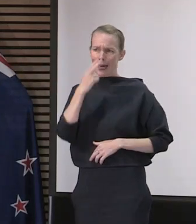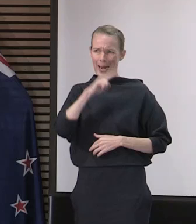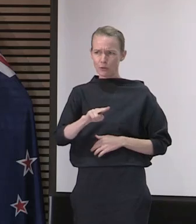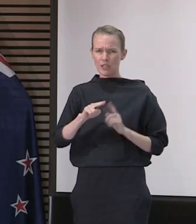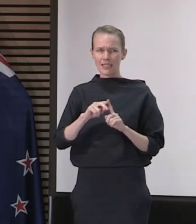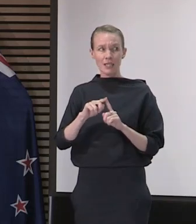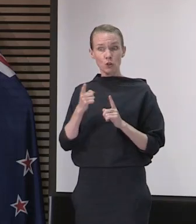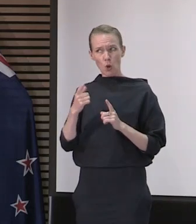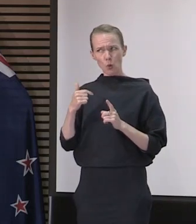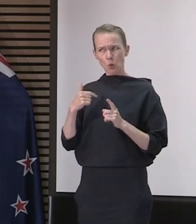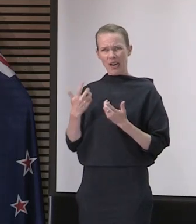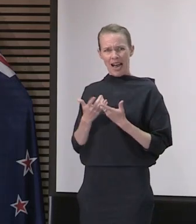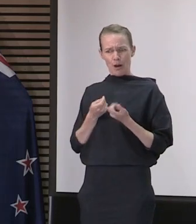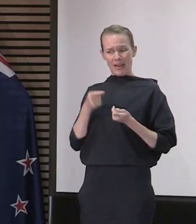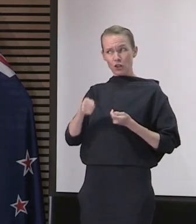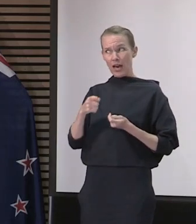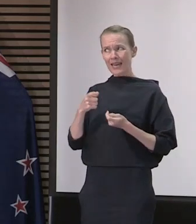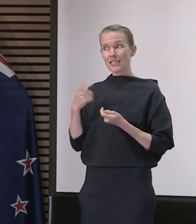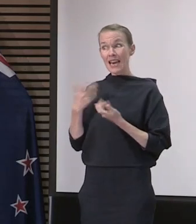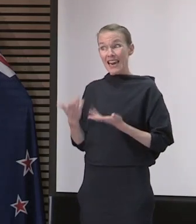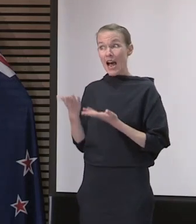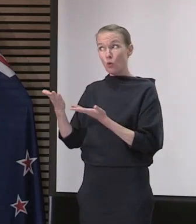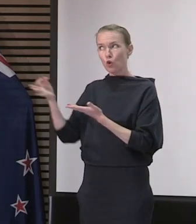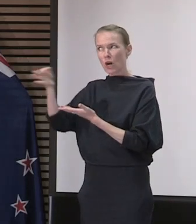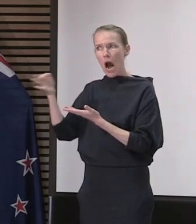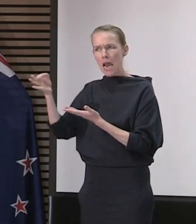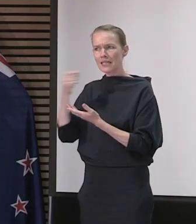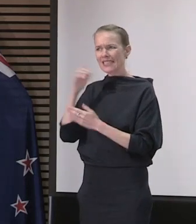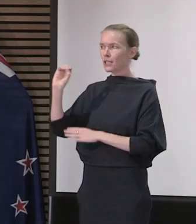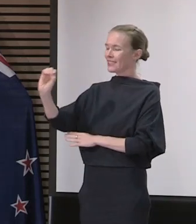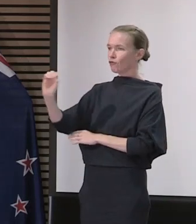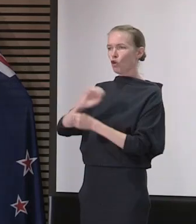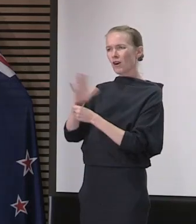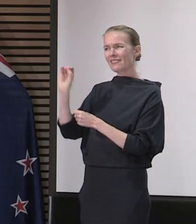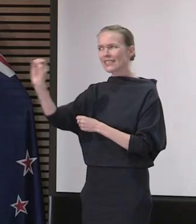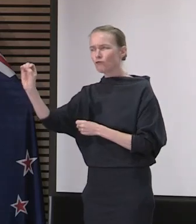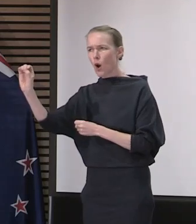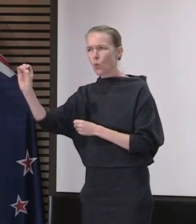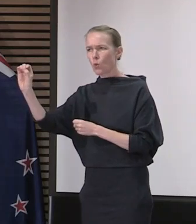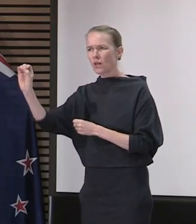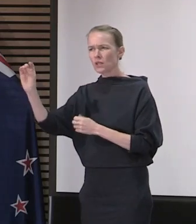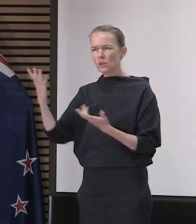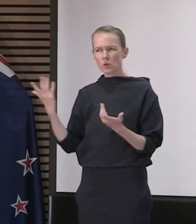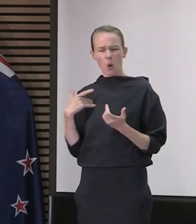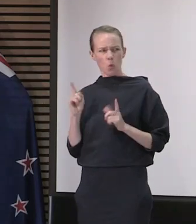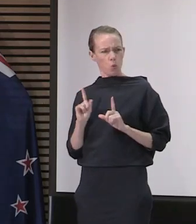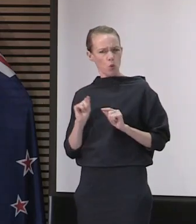mitigate a bit of panic in the Cook Islands where they had zero cases?